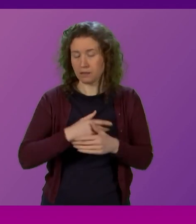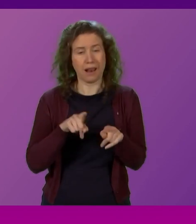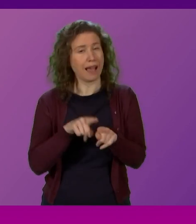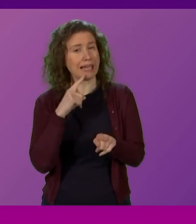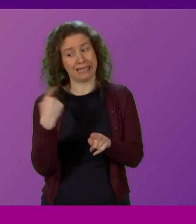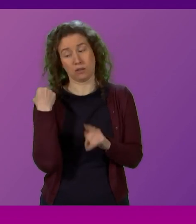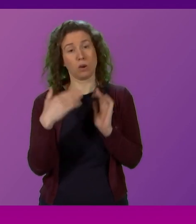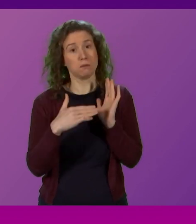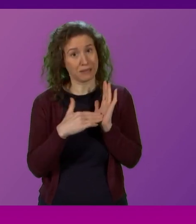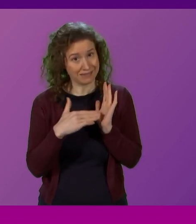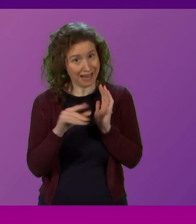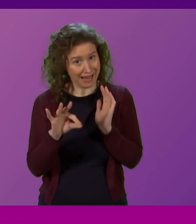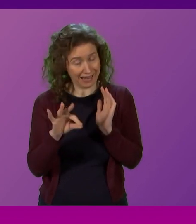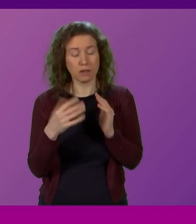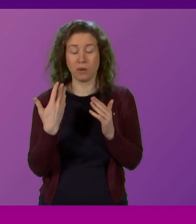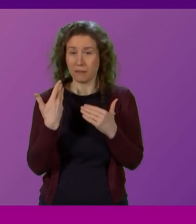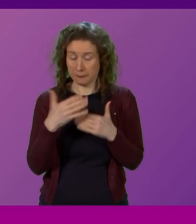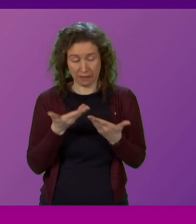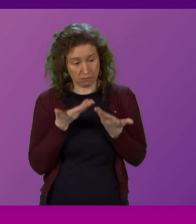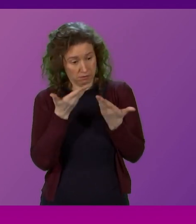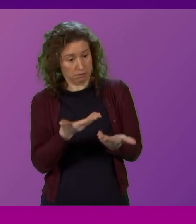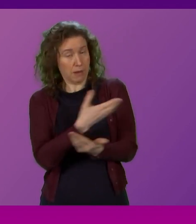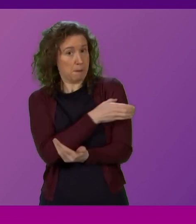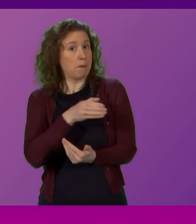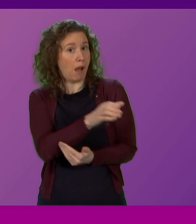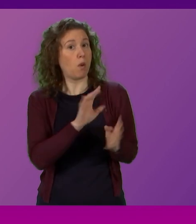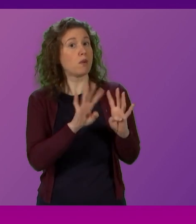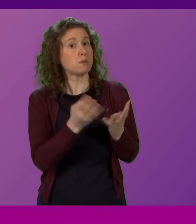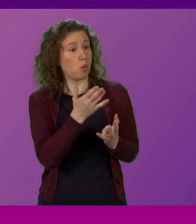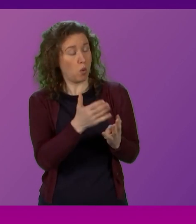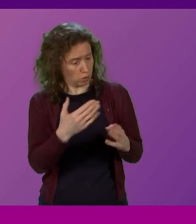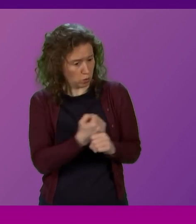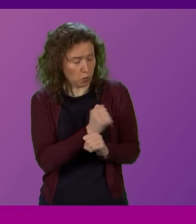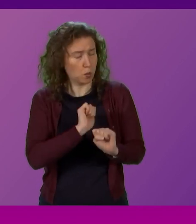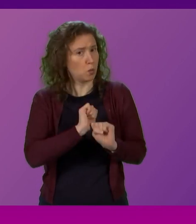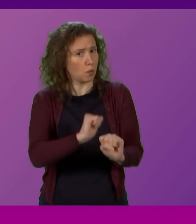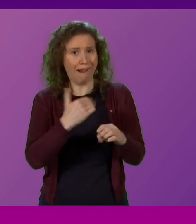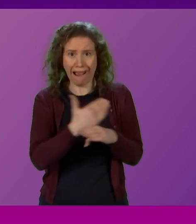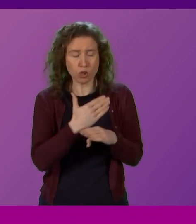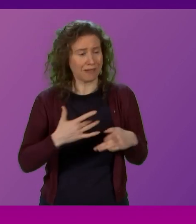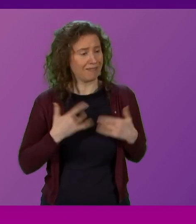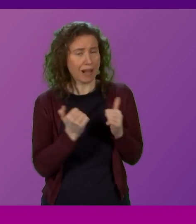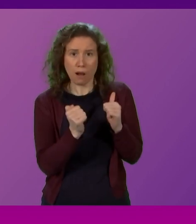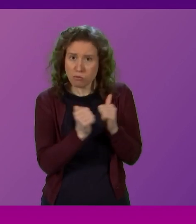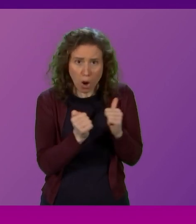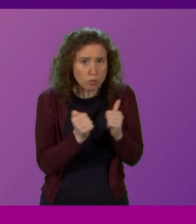Monday, we have empowered NHS boards to take action that they think is appropriate to protect